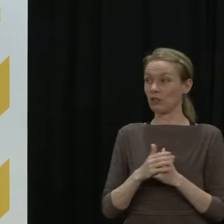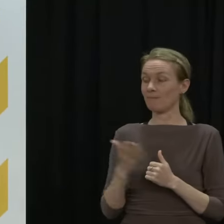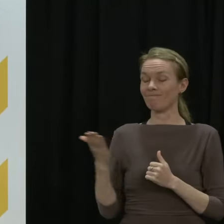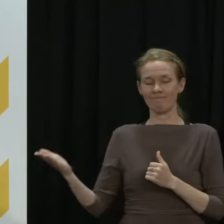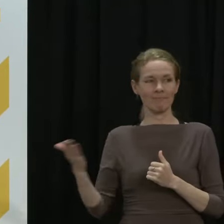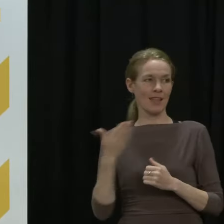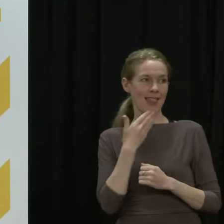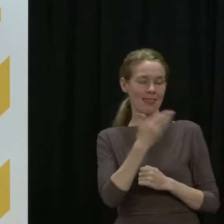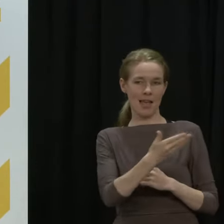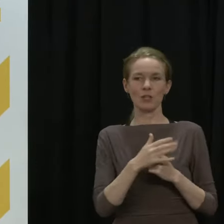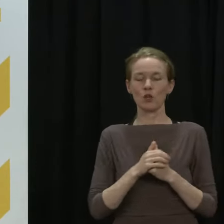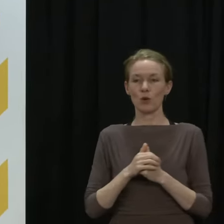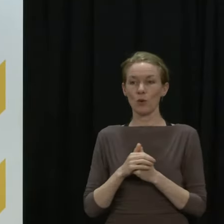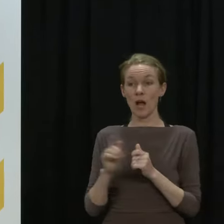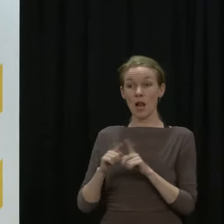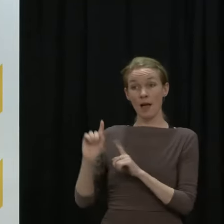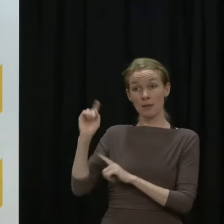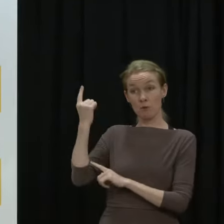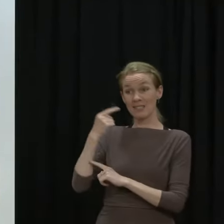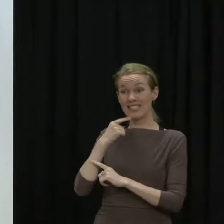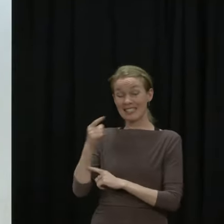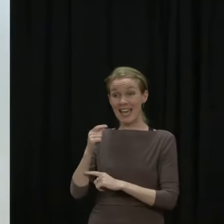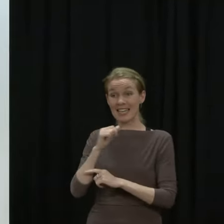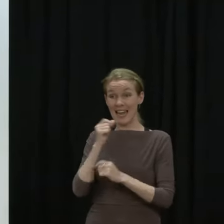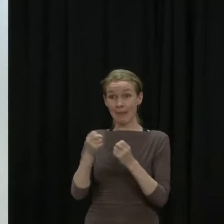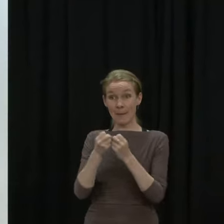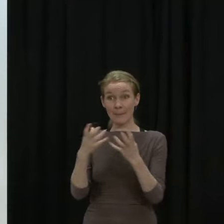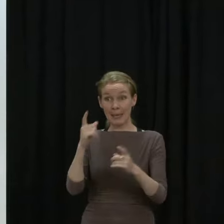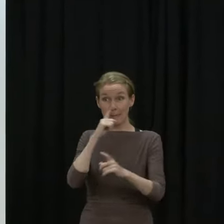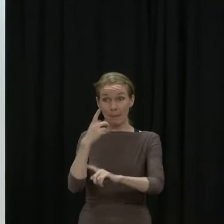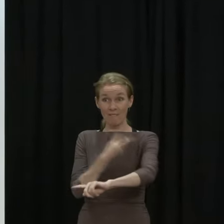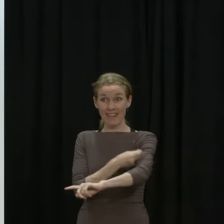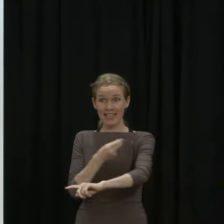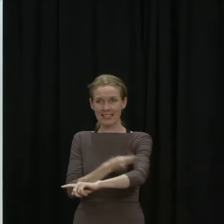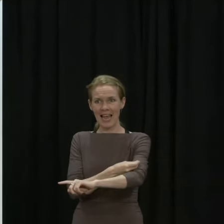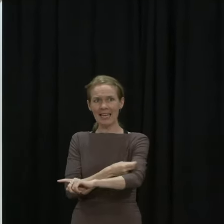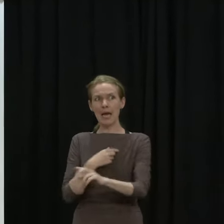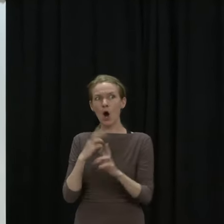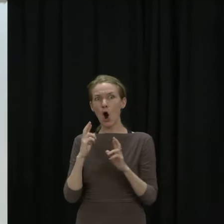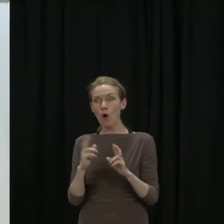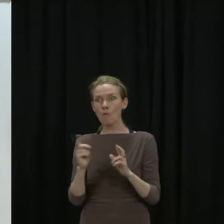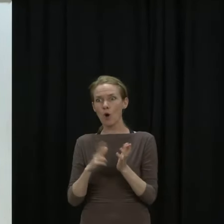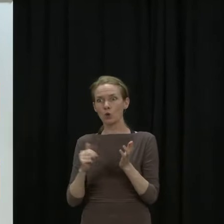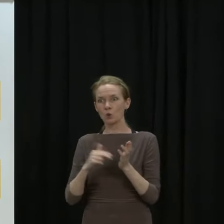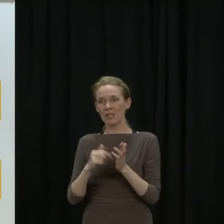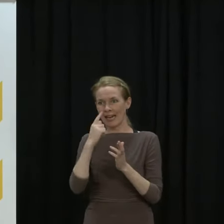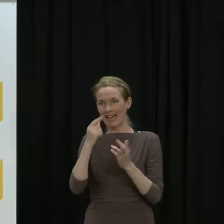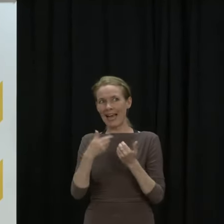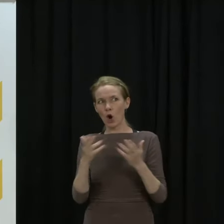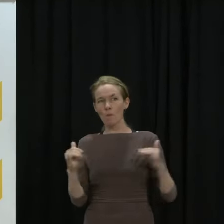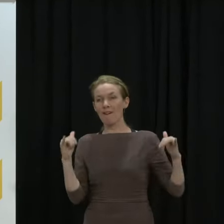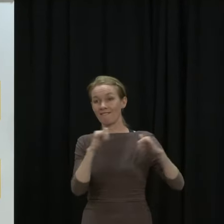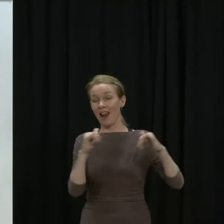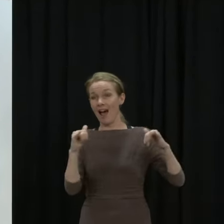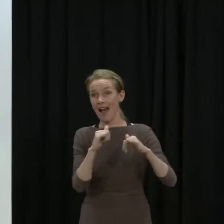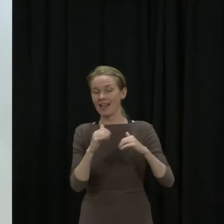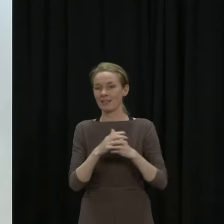prepared.